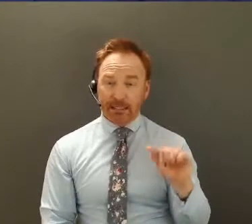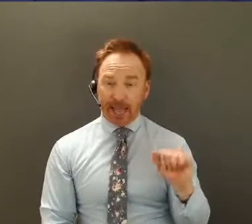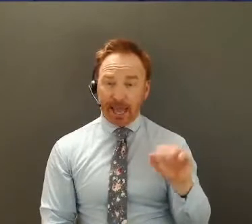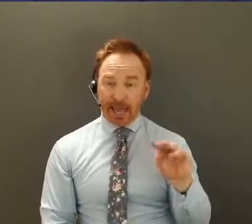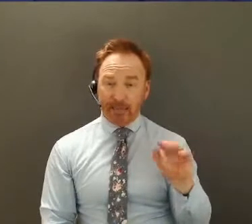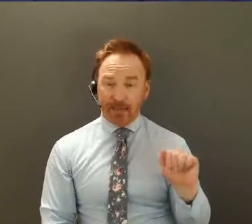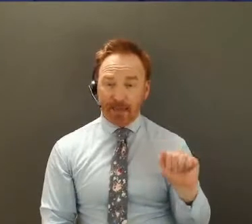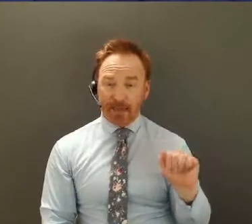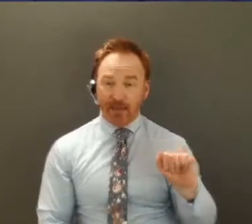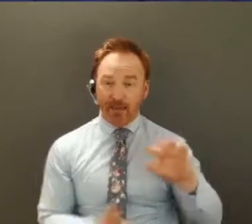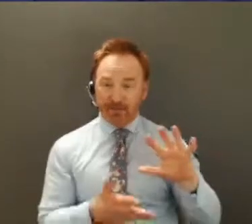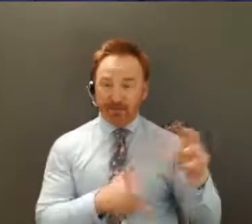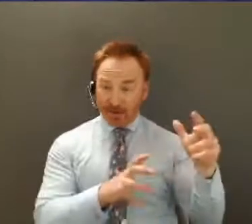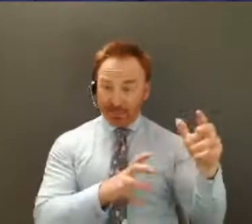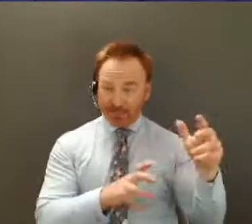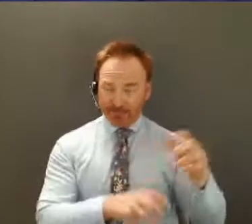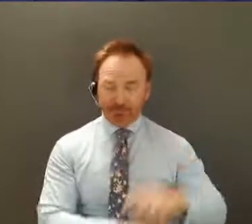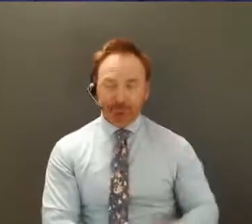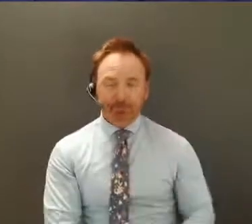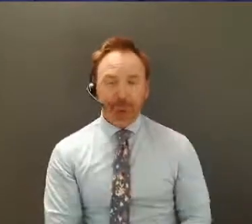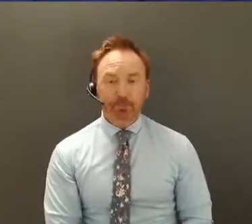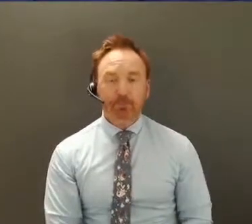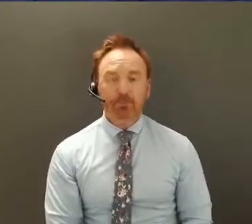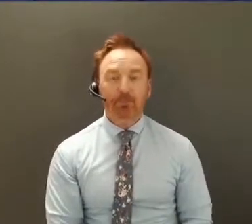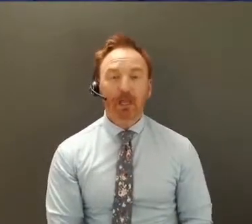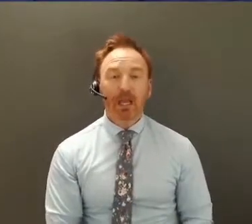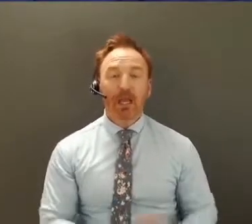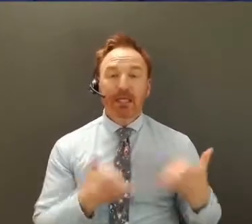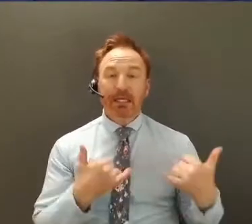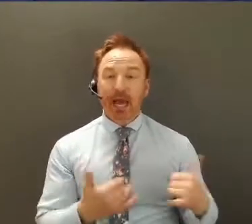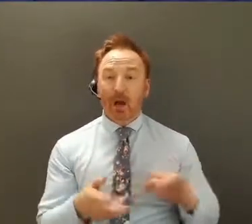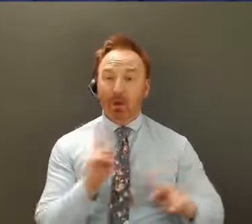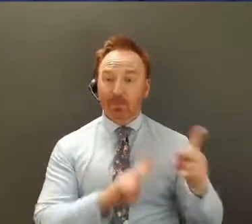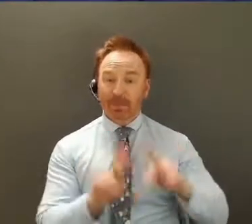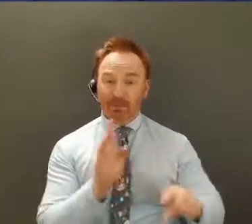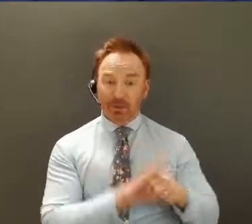aggressive approach to find cases of COVID-19 throughout the